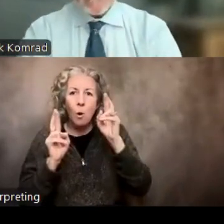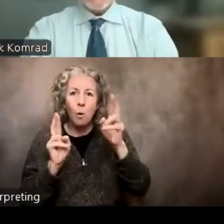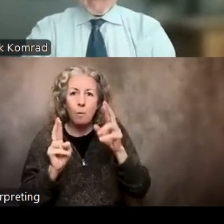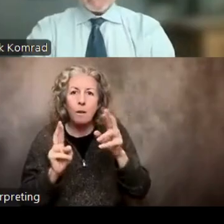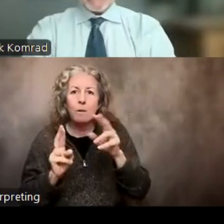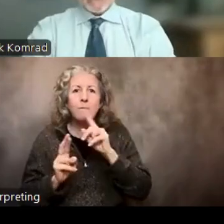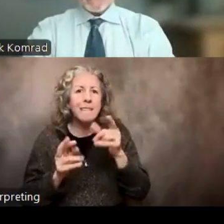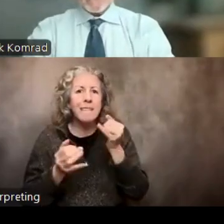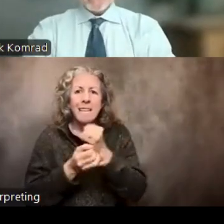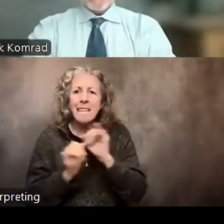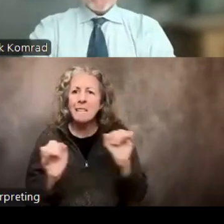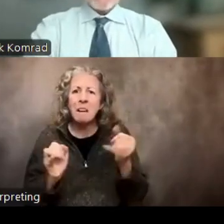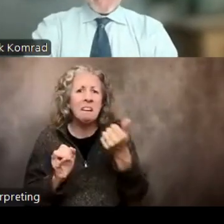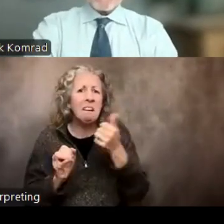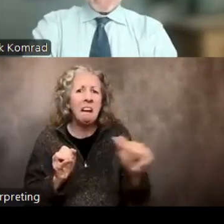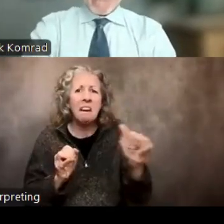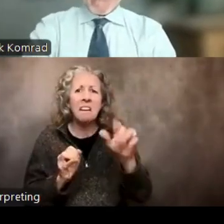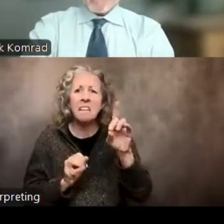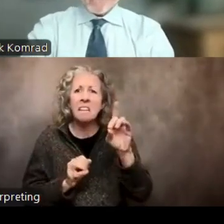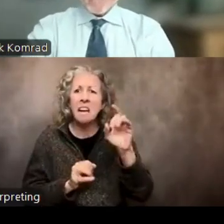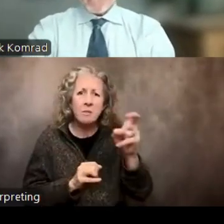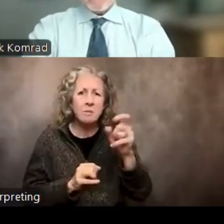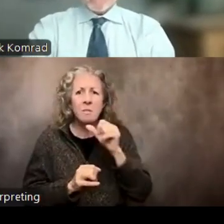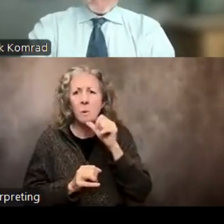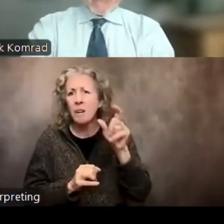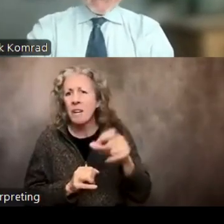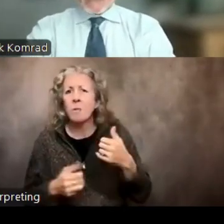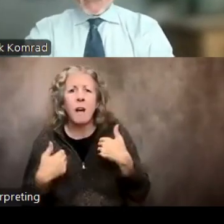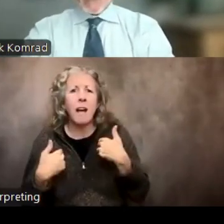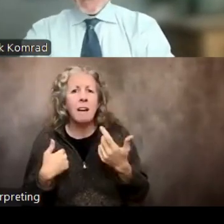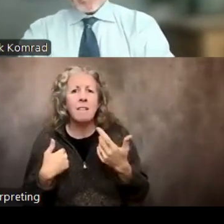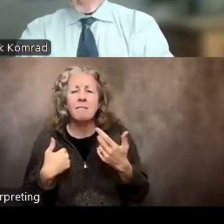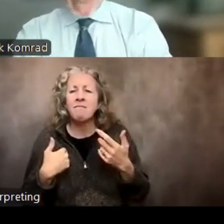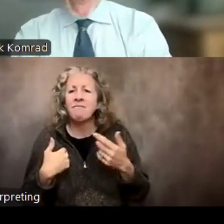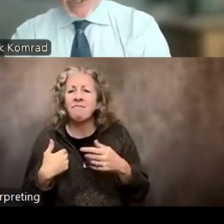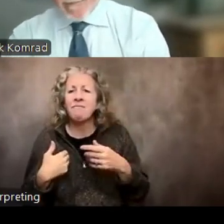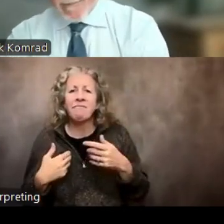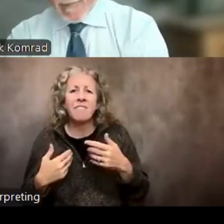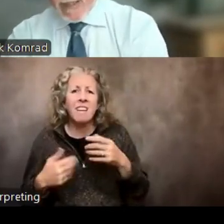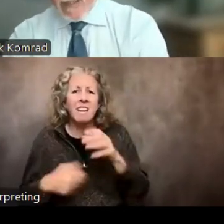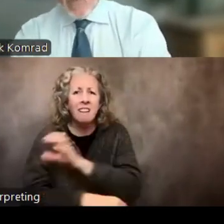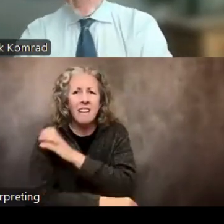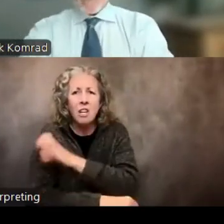diagnosis. You don't have to have clinical depression or